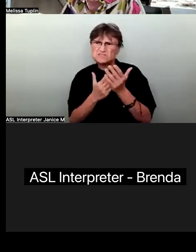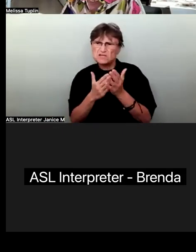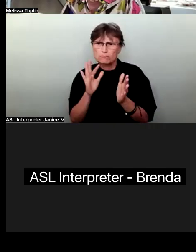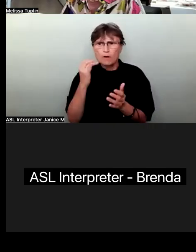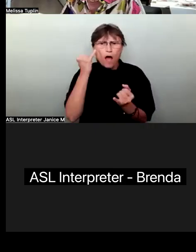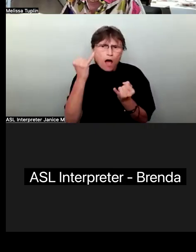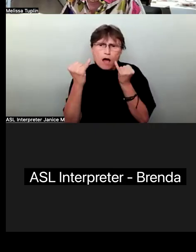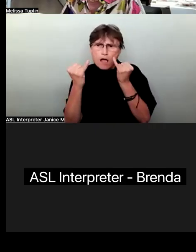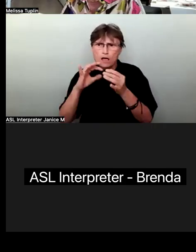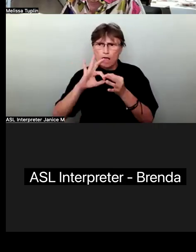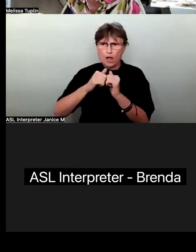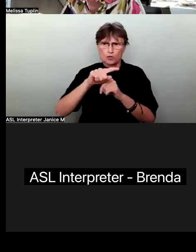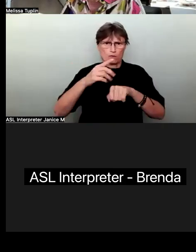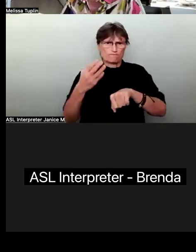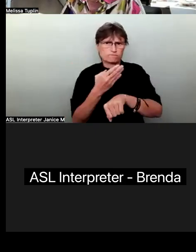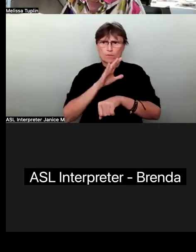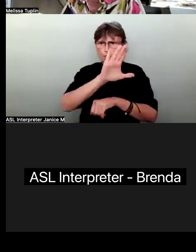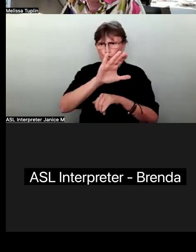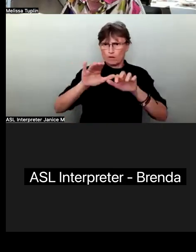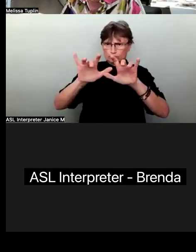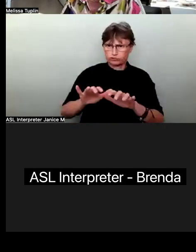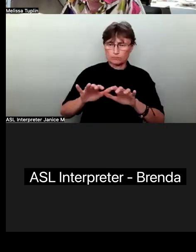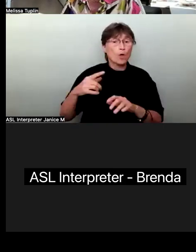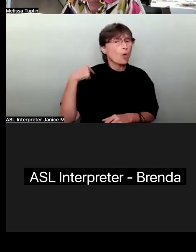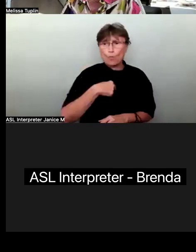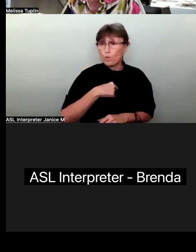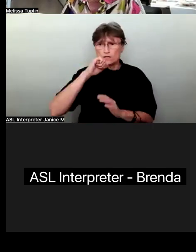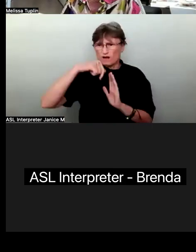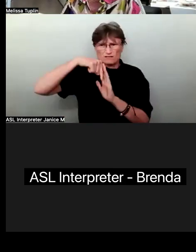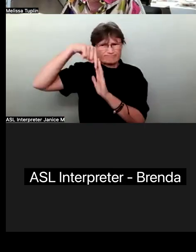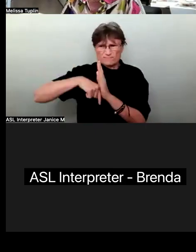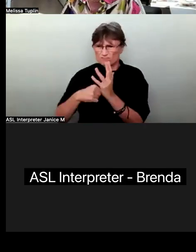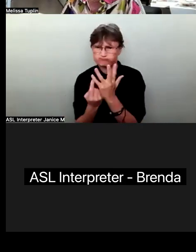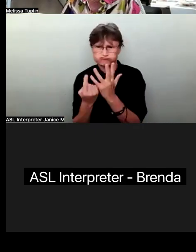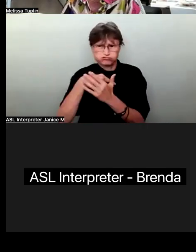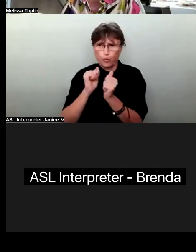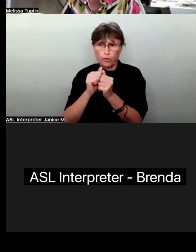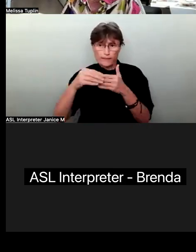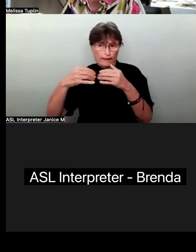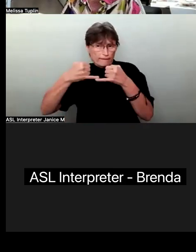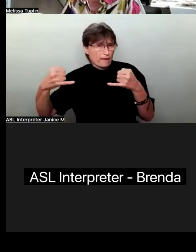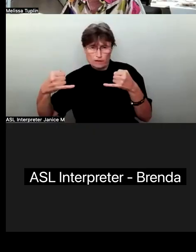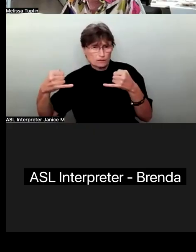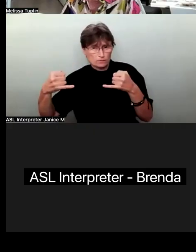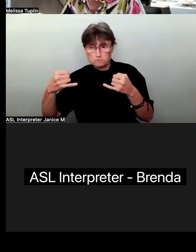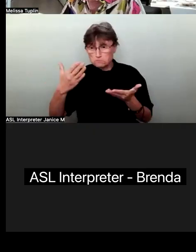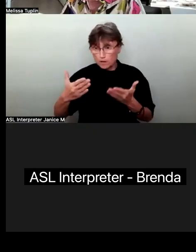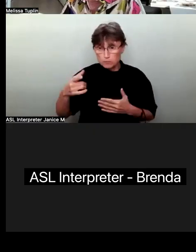touch deeply on every section of the guidelines today, so whether you have joined us here live or